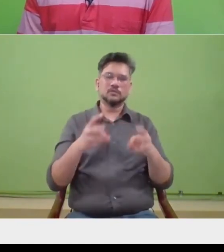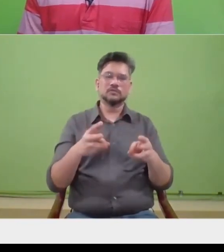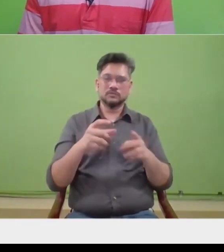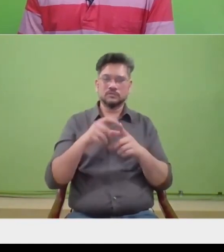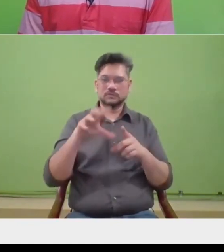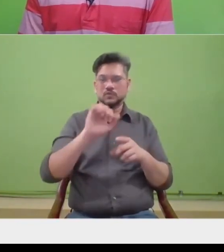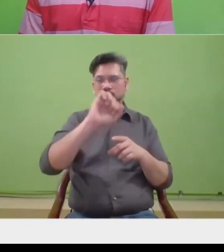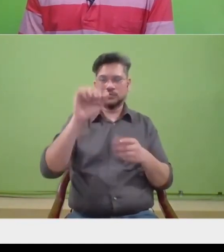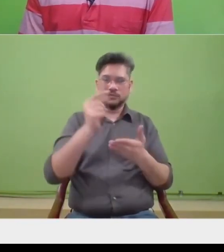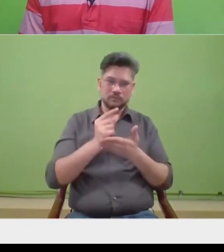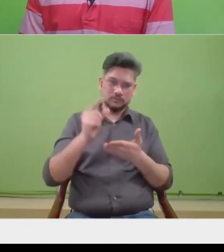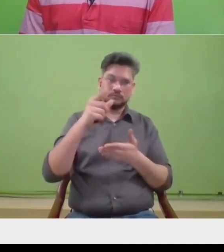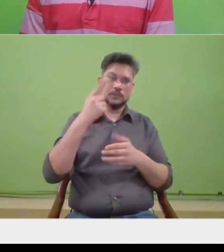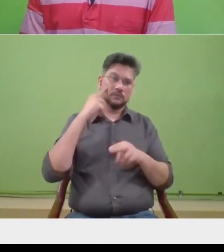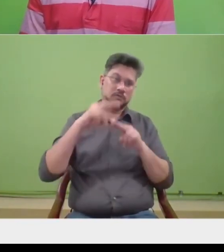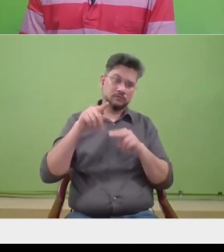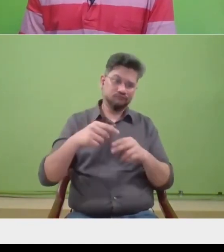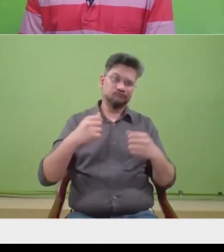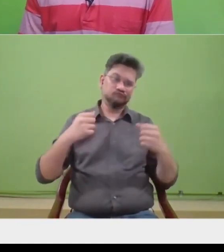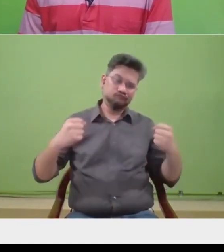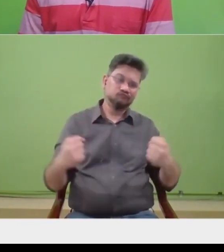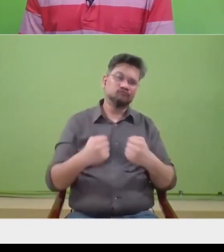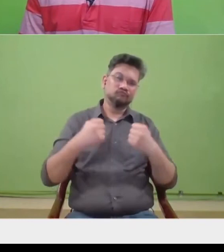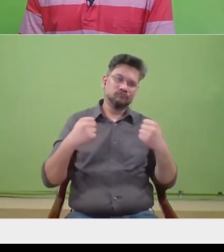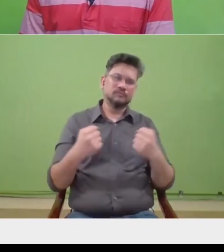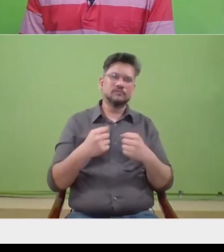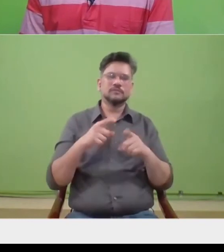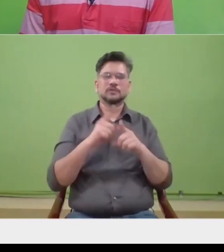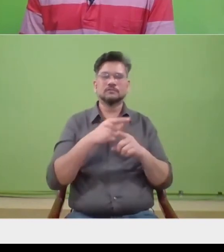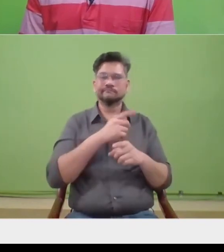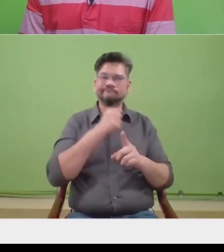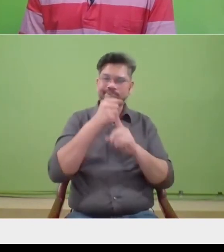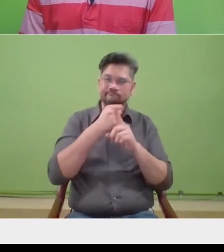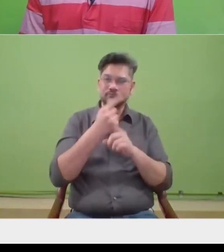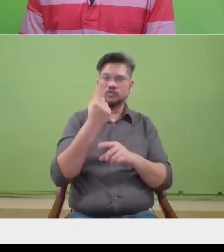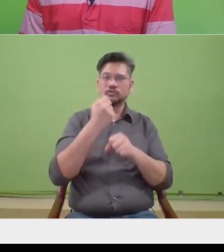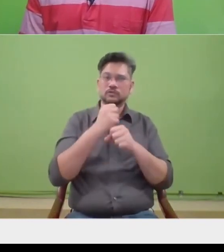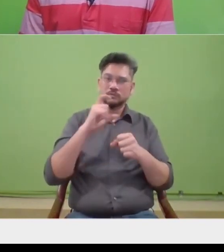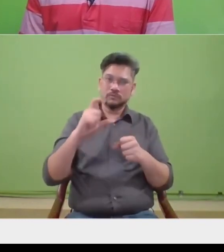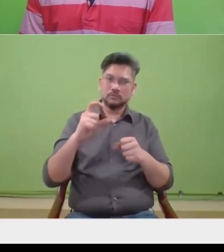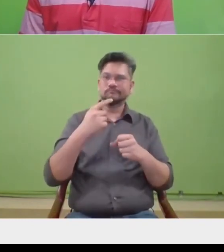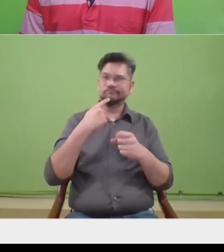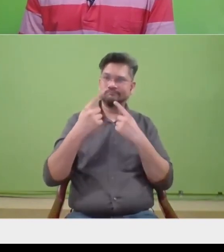puts a push to a body like centralized body like UGC and then it becomes a policy but the struggle